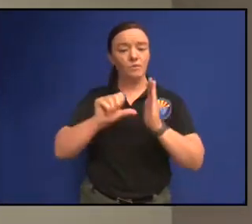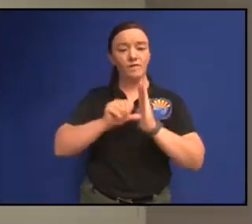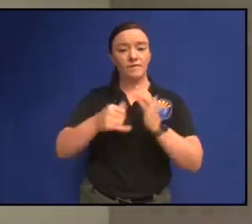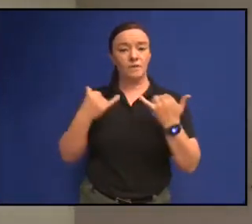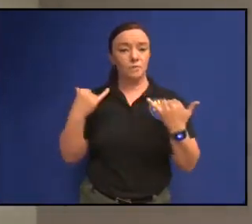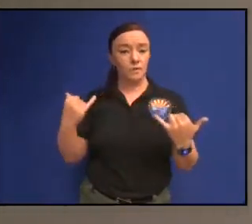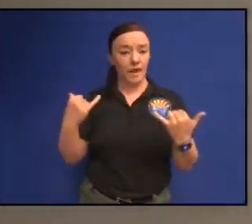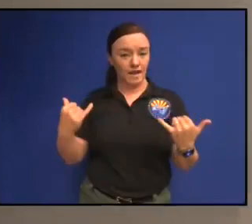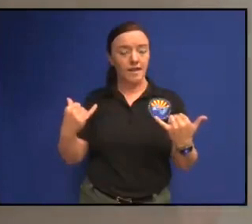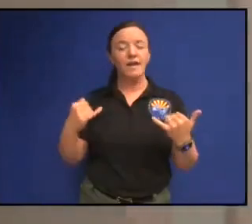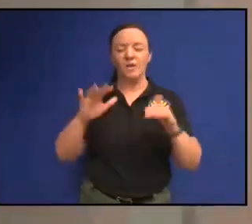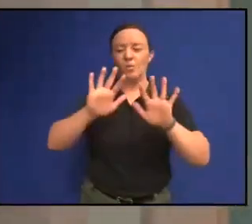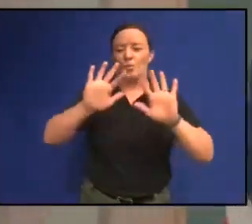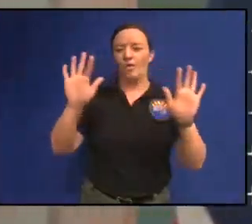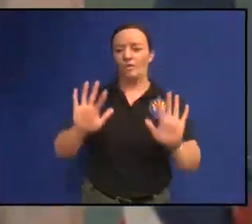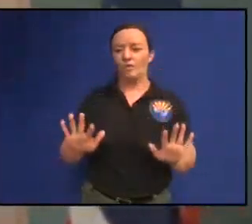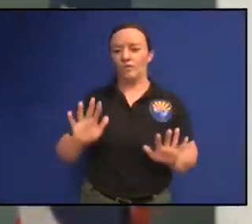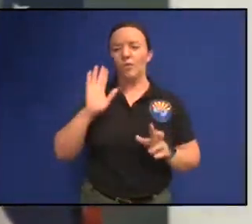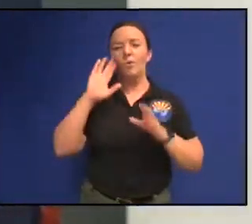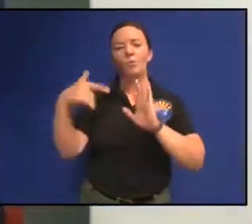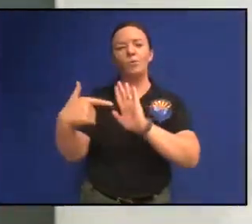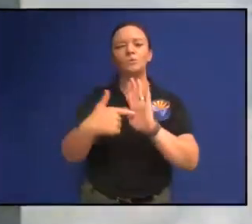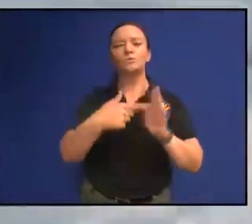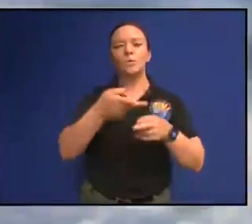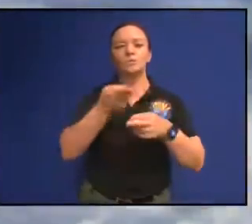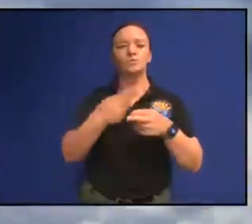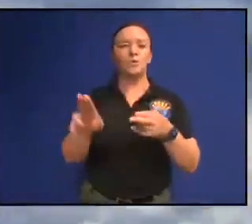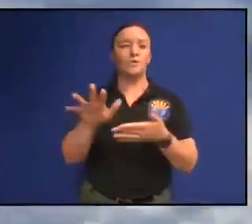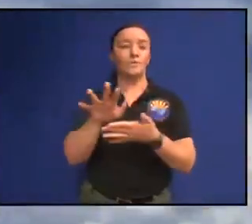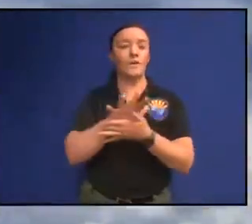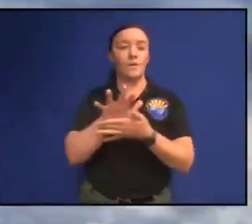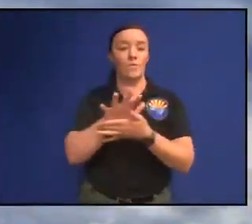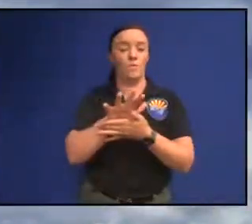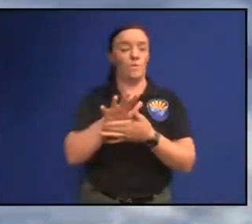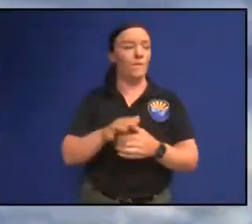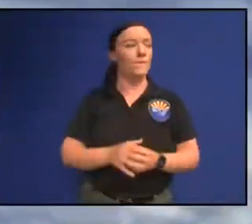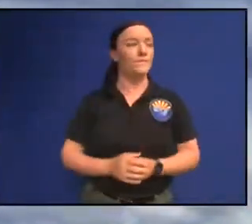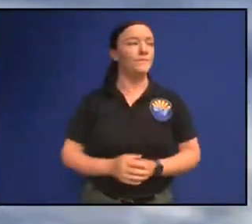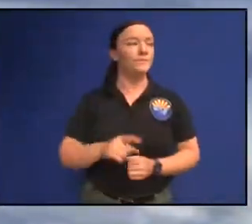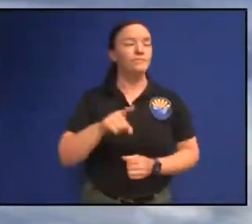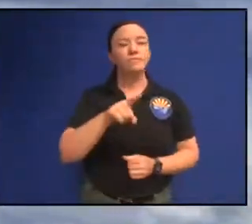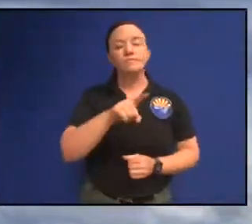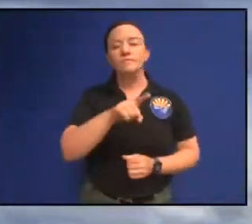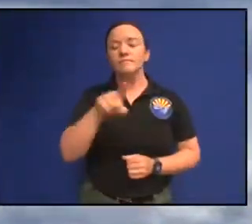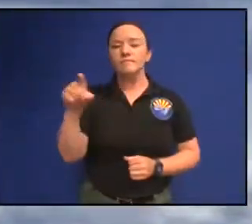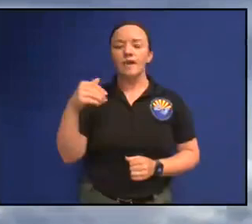HAVE. YOU KNOW, YOU GUYS HAVE HAD A RIDICULOUS NUMBER OF RED FLAG DAYS, SOMETHING LIKE 24 IN A MONTH.